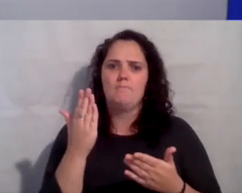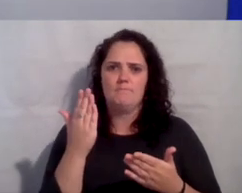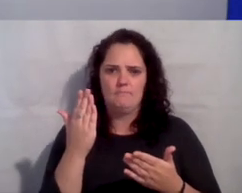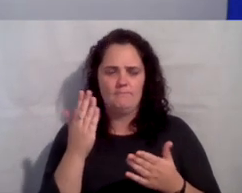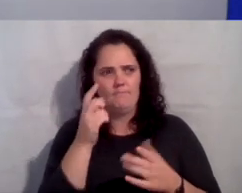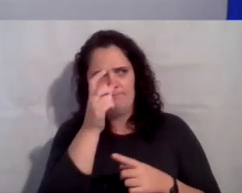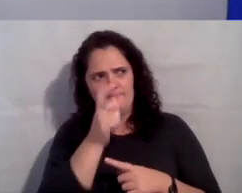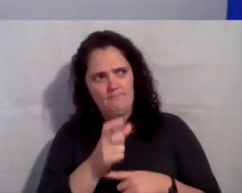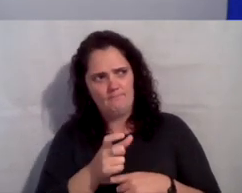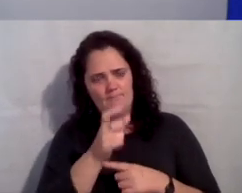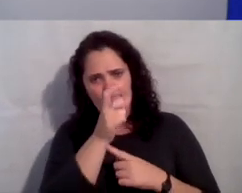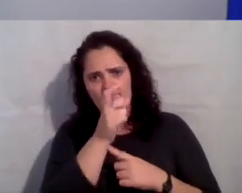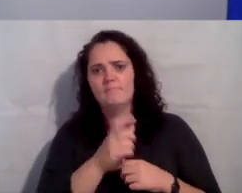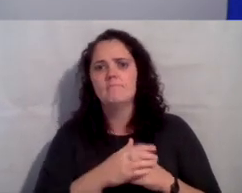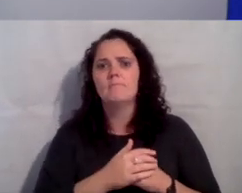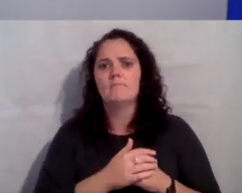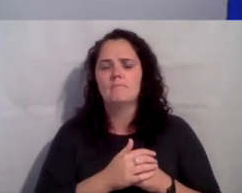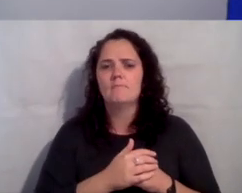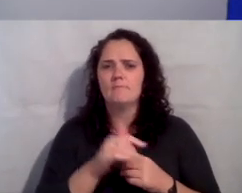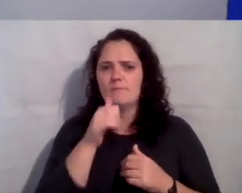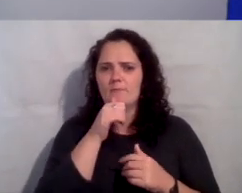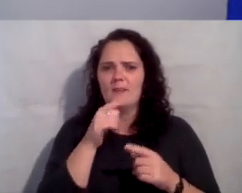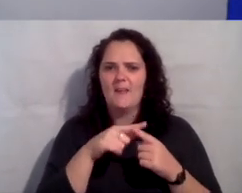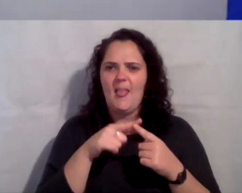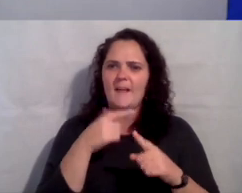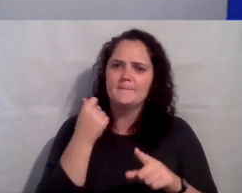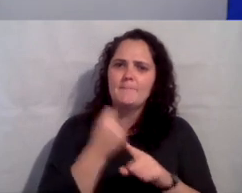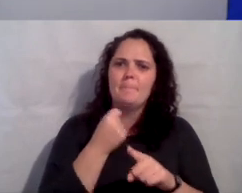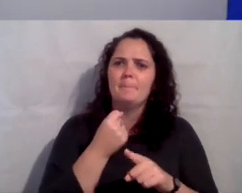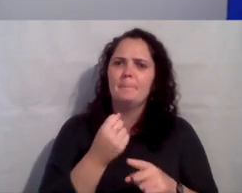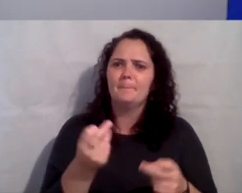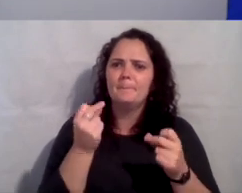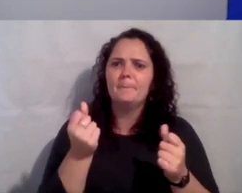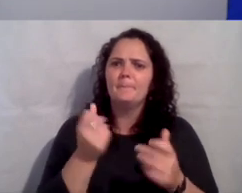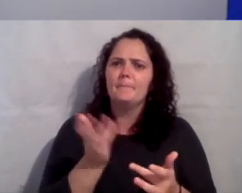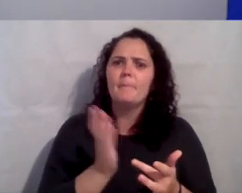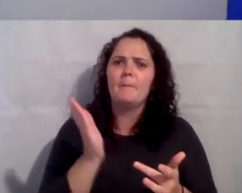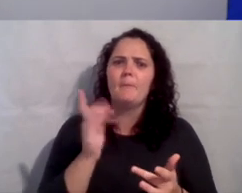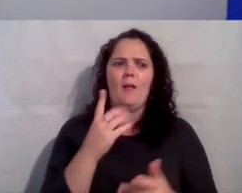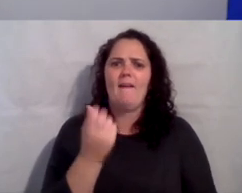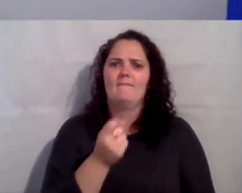and over again – immediacy – and I mean that not only as the immediate response to the figure on your sheet of paper,